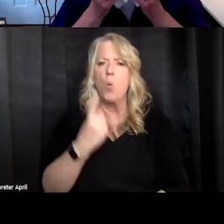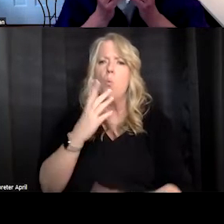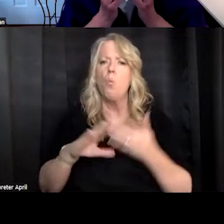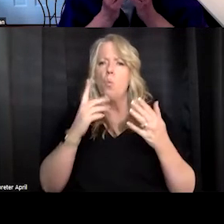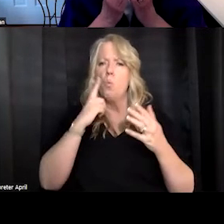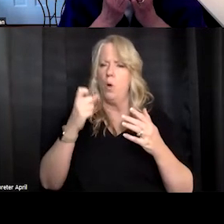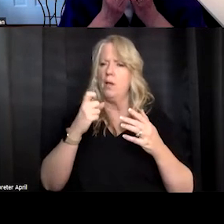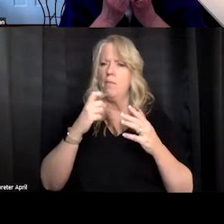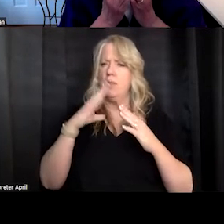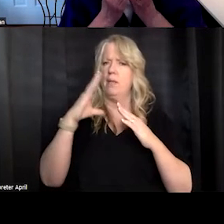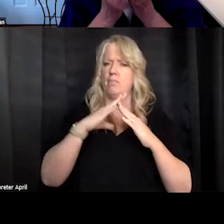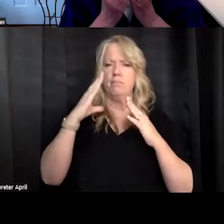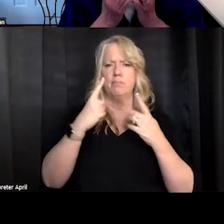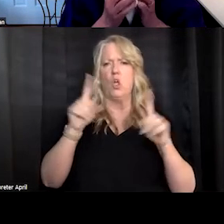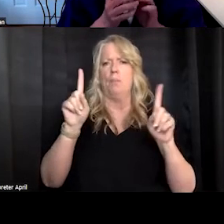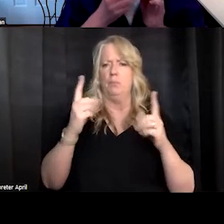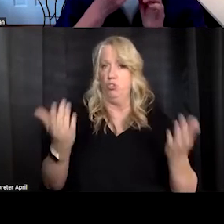AND ONE OF THE -- SIGNATURE I